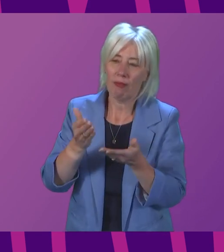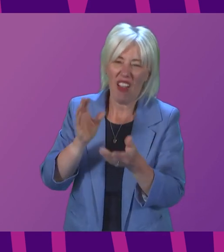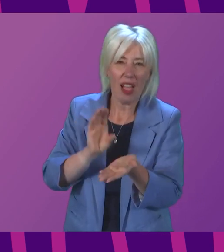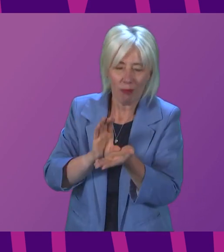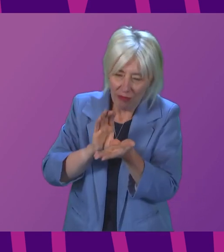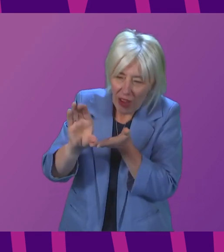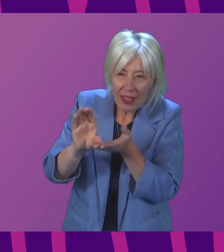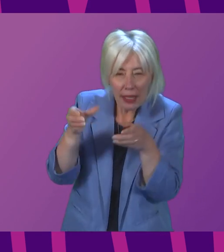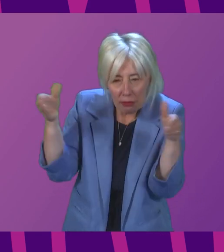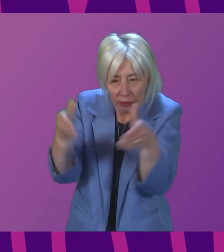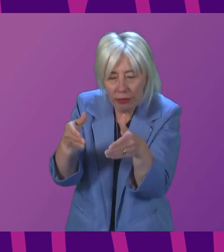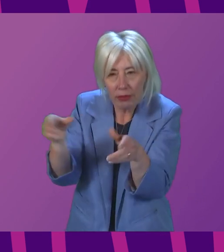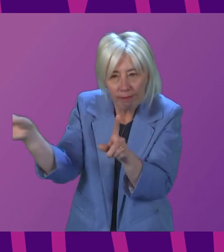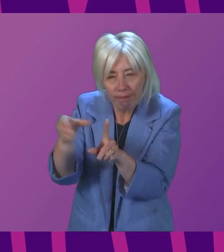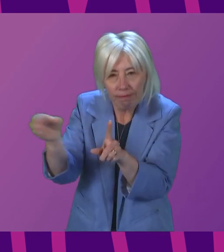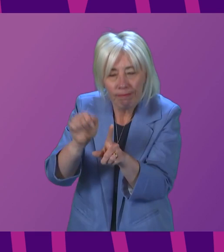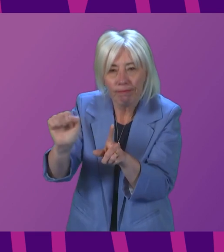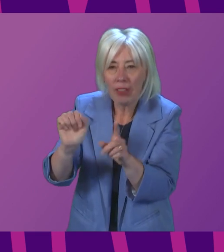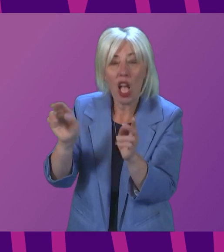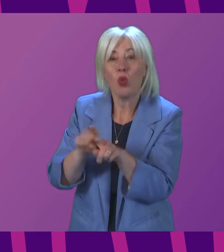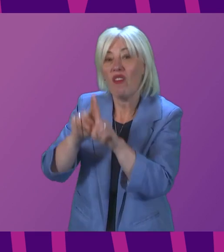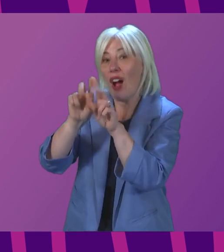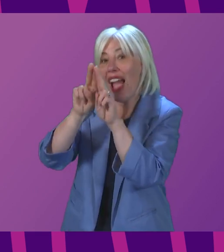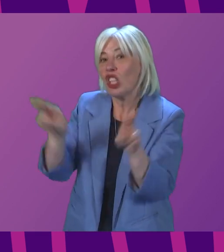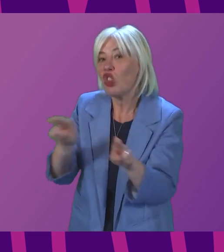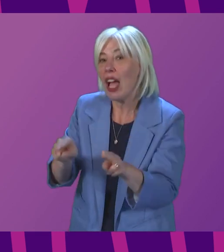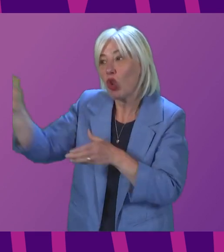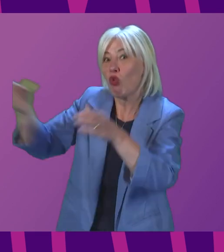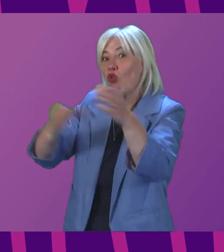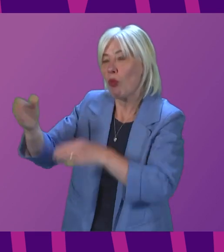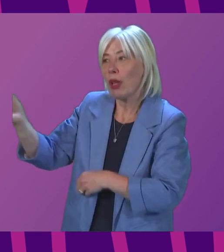to develop workforce supply and international recruitment.